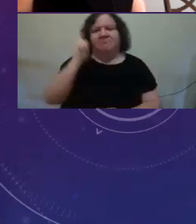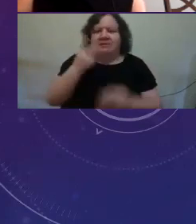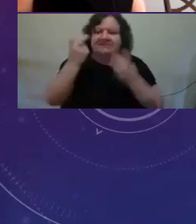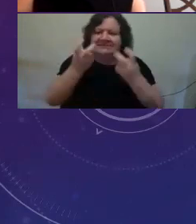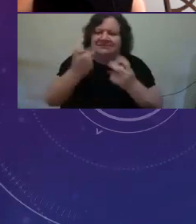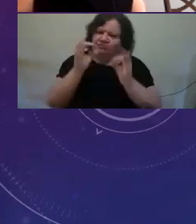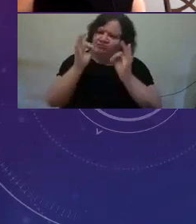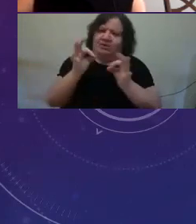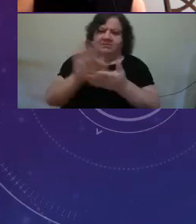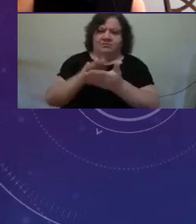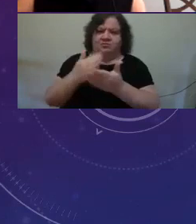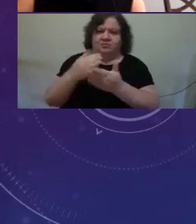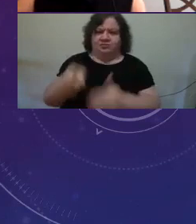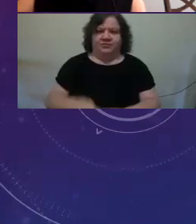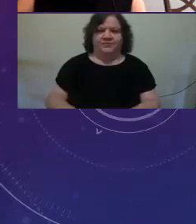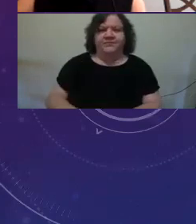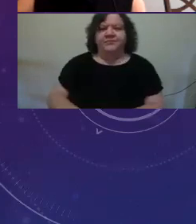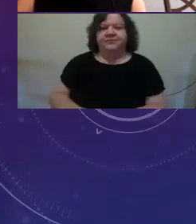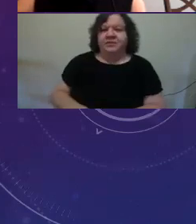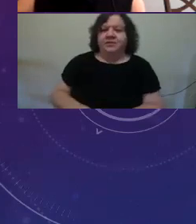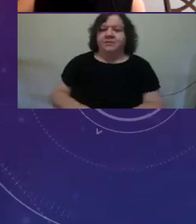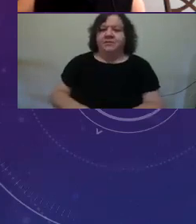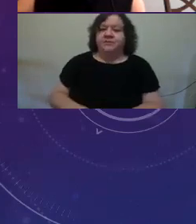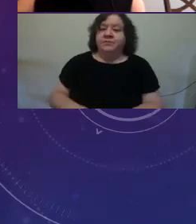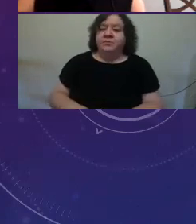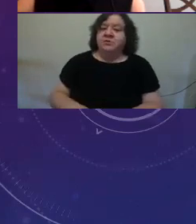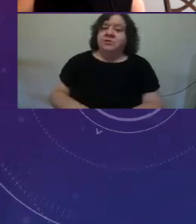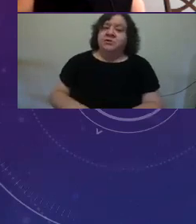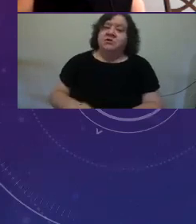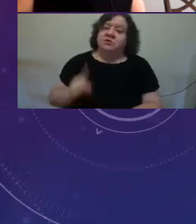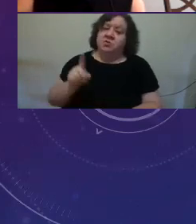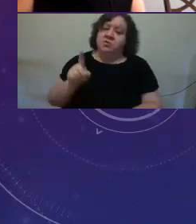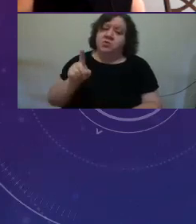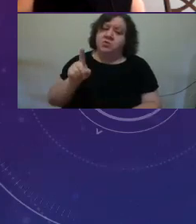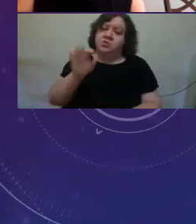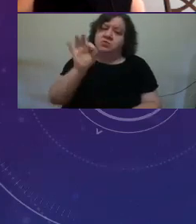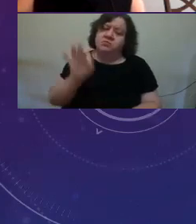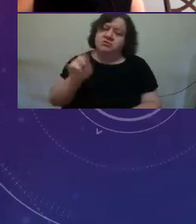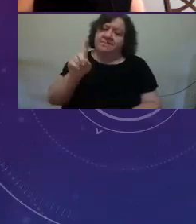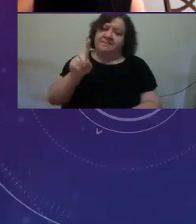disabled person organization or what we call DPOs I would like for DPOs